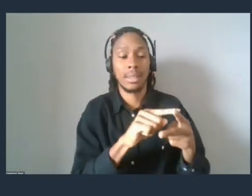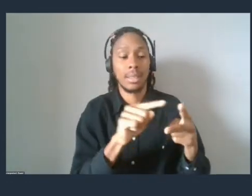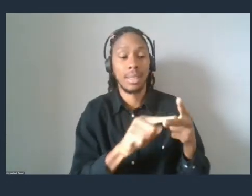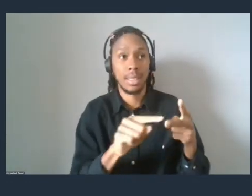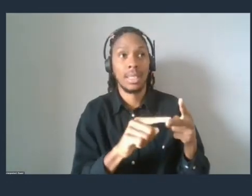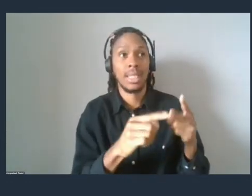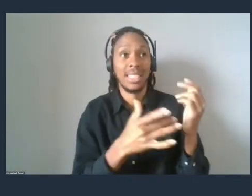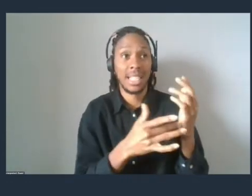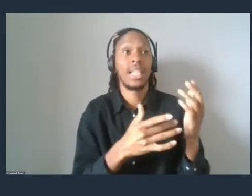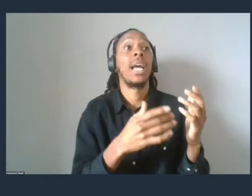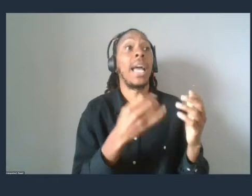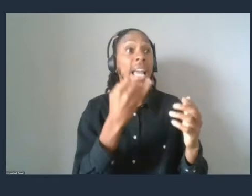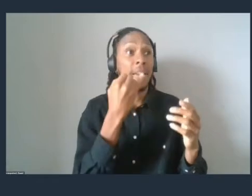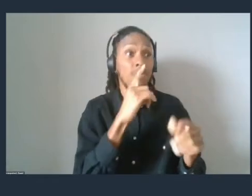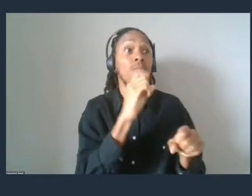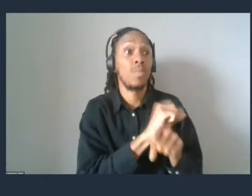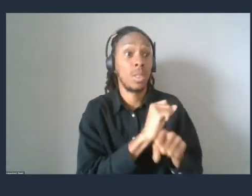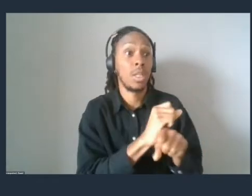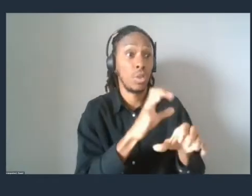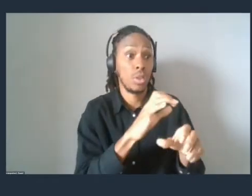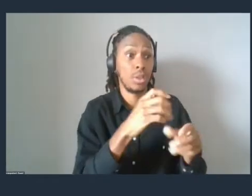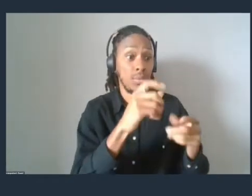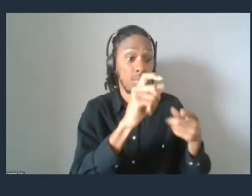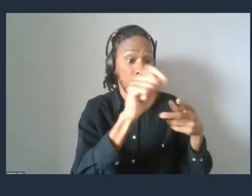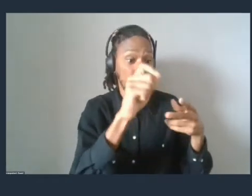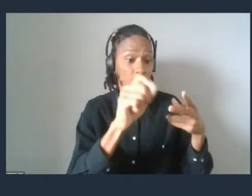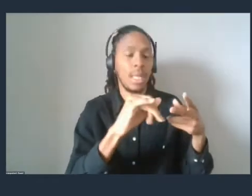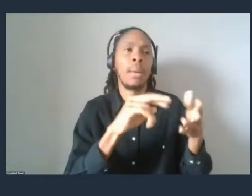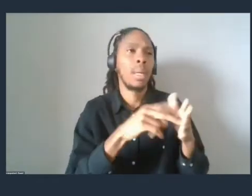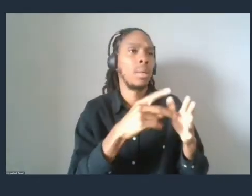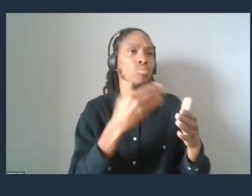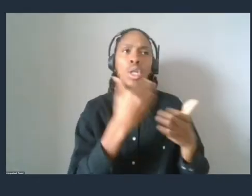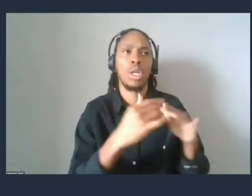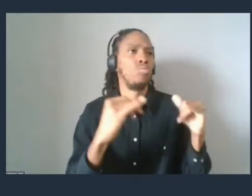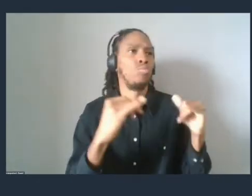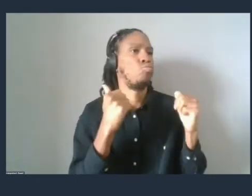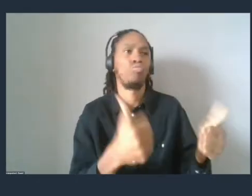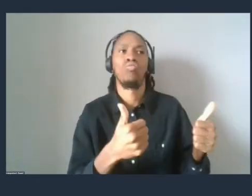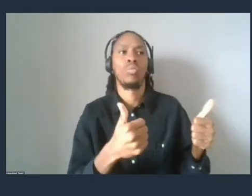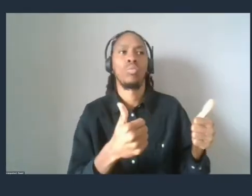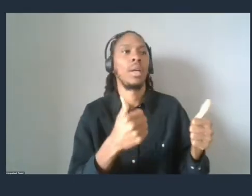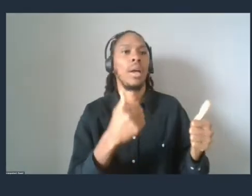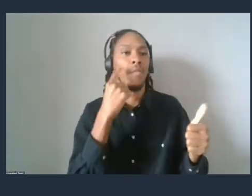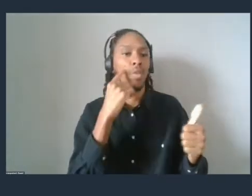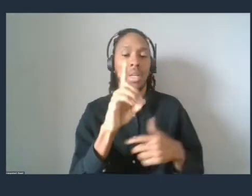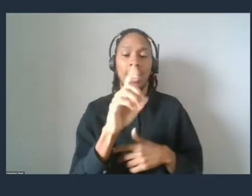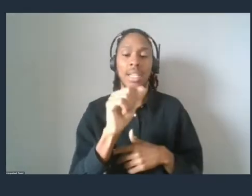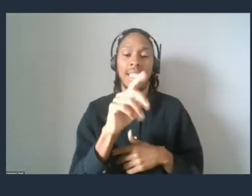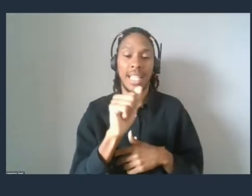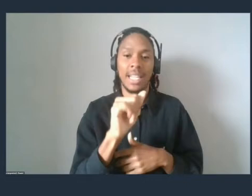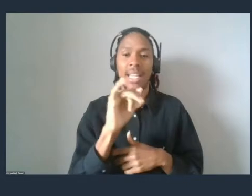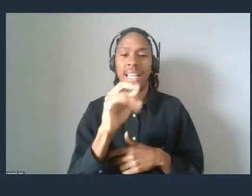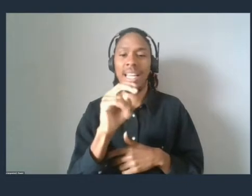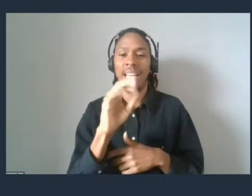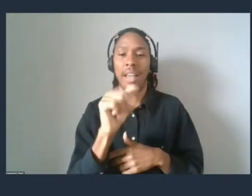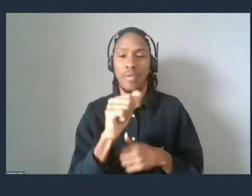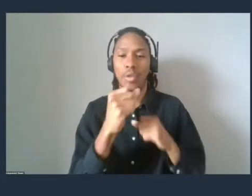you are in a very, very good spot in terms of data as infrastructure security in this data lake.